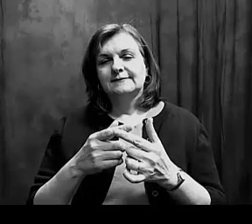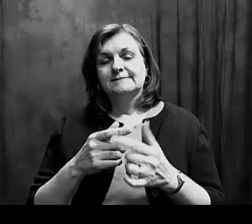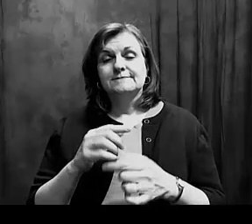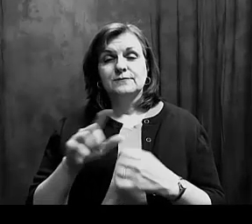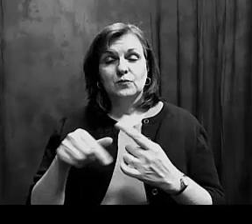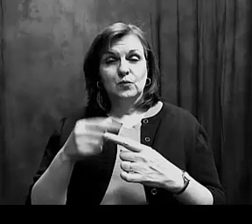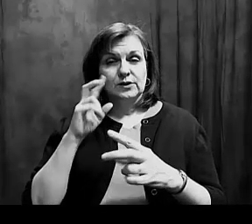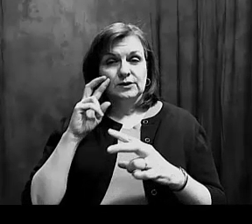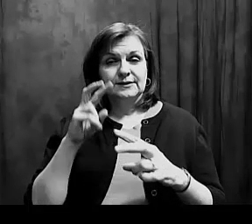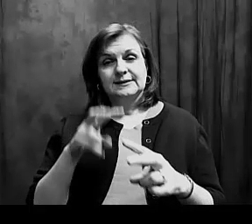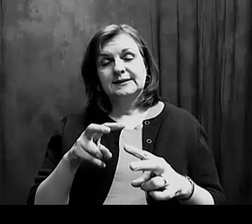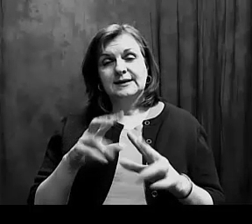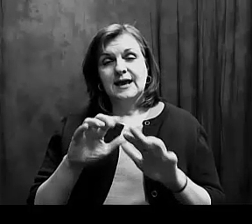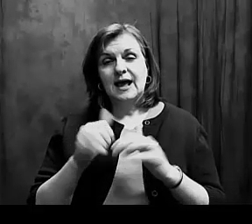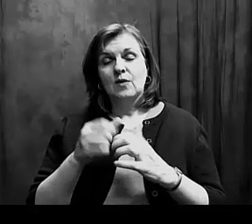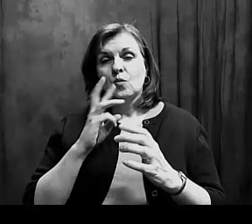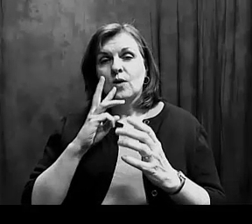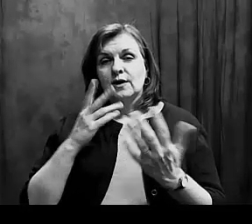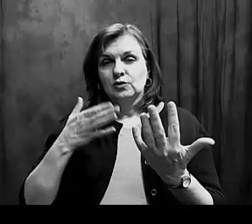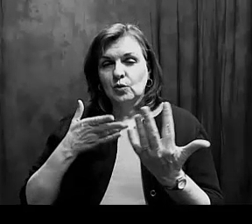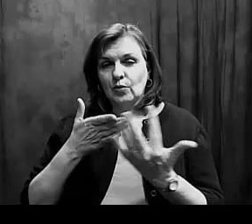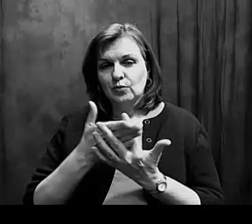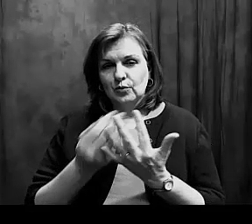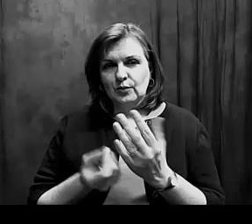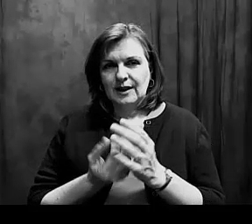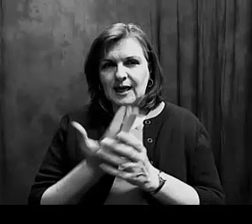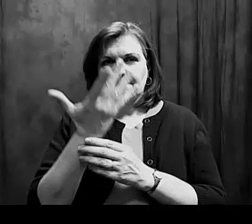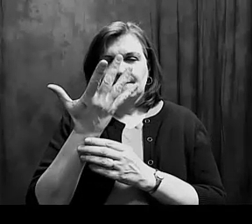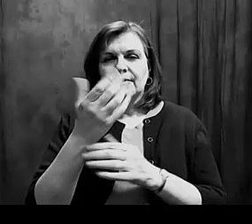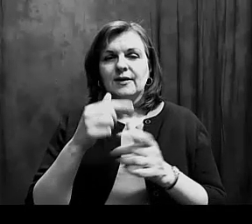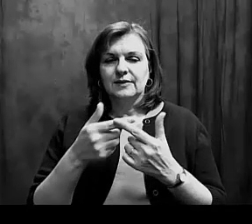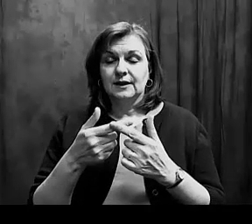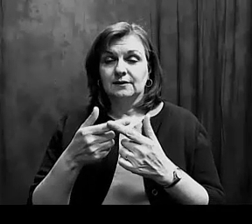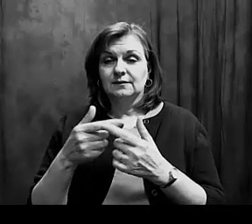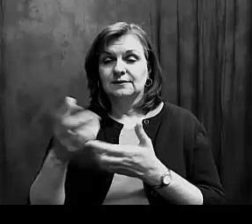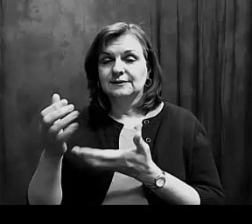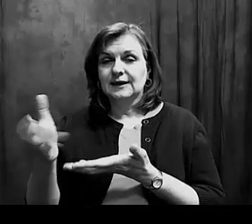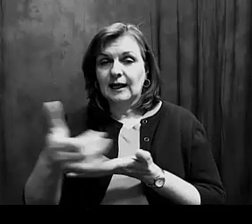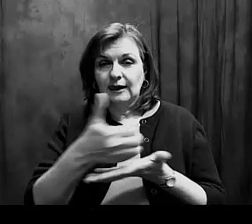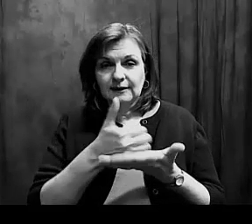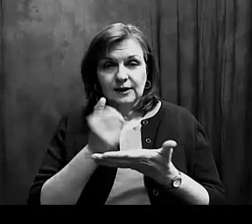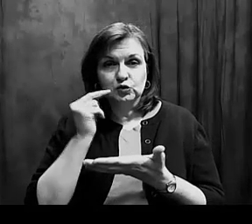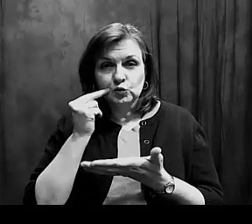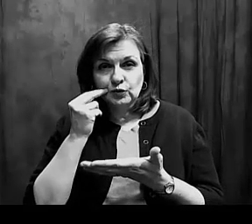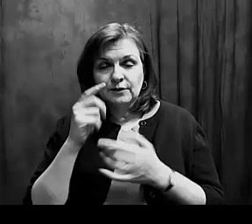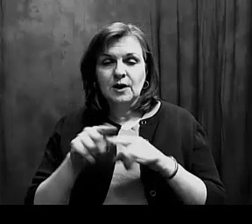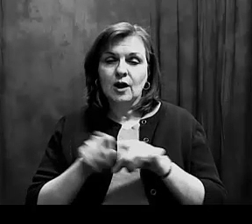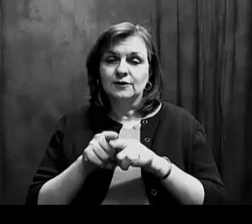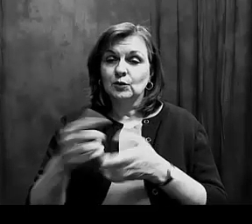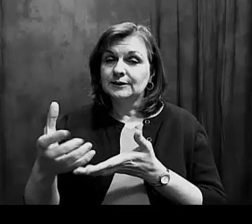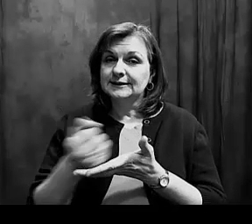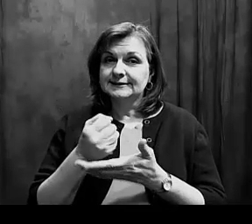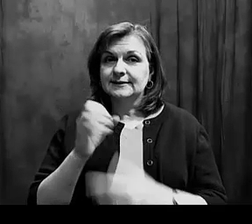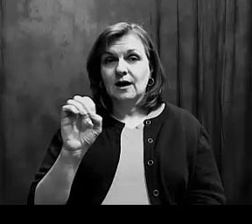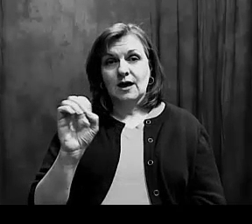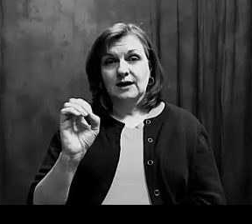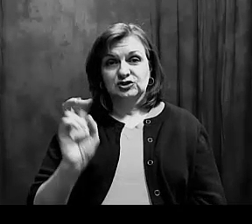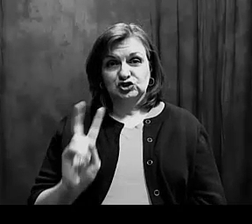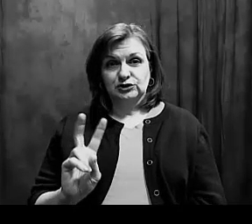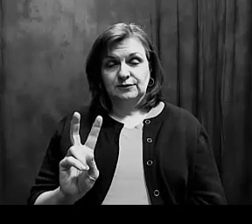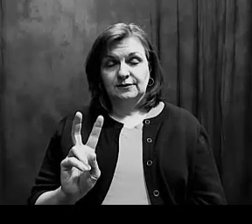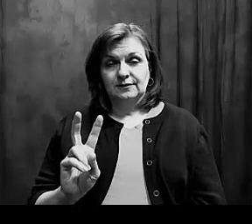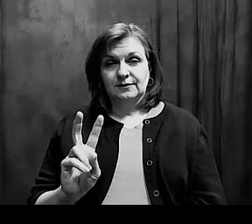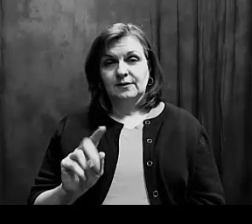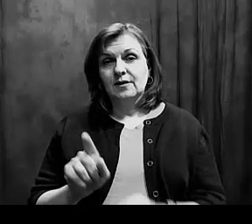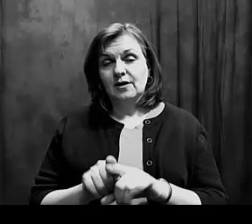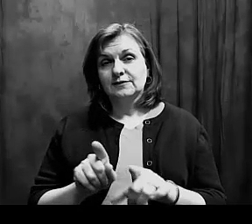and when we look at moving this water through we are not only looking at getting nutrients of course but also oxygen